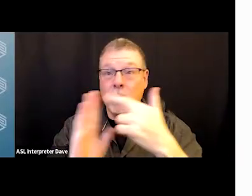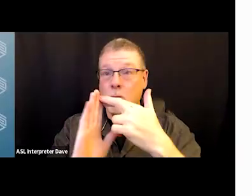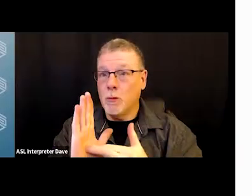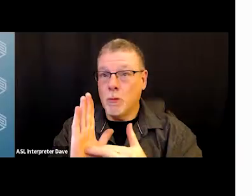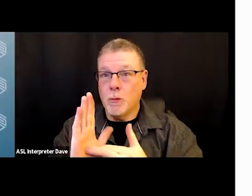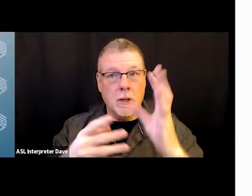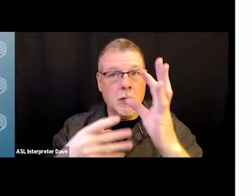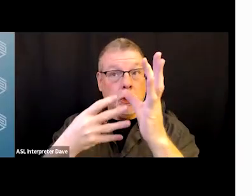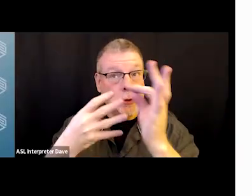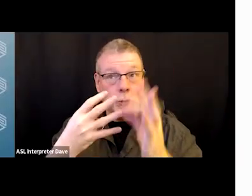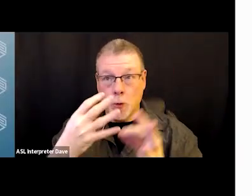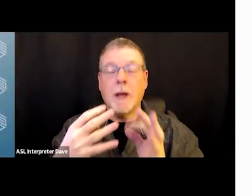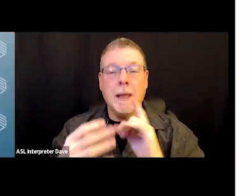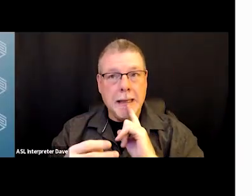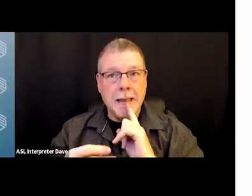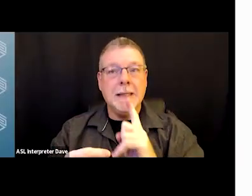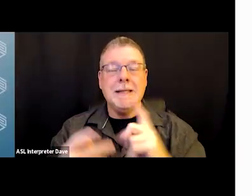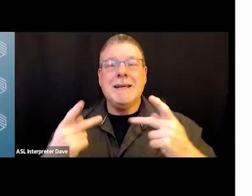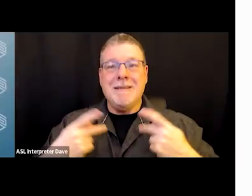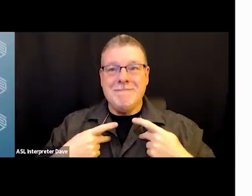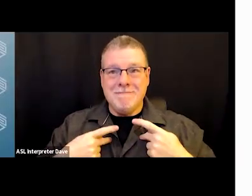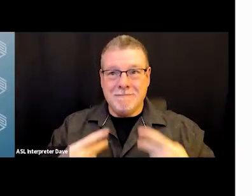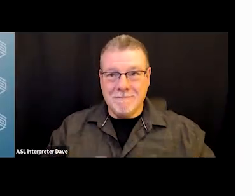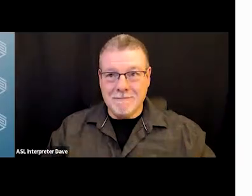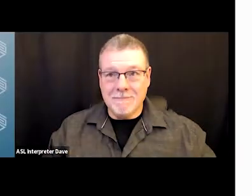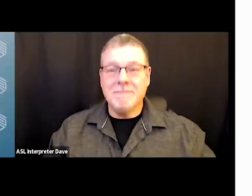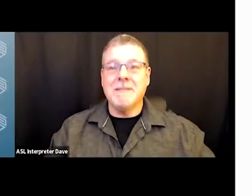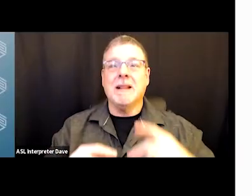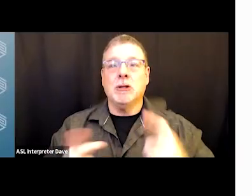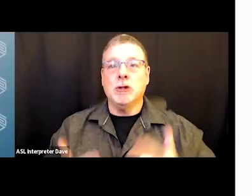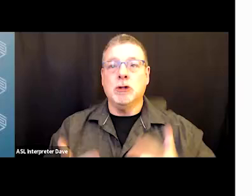Again, it's a physiological survival response.